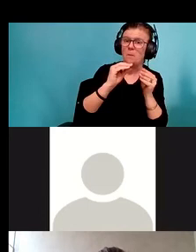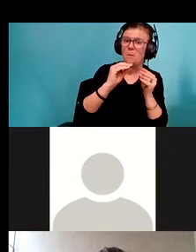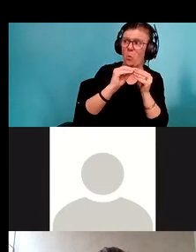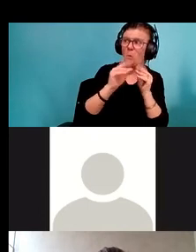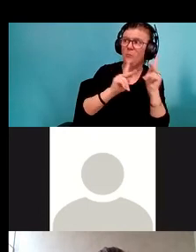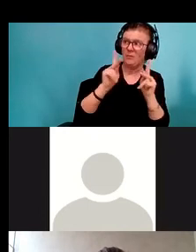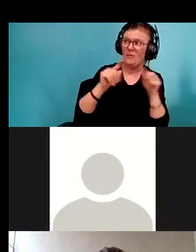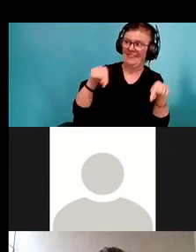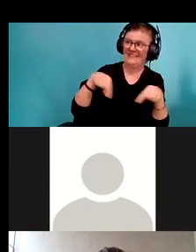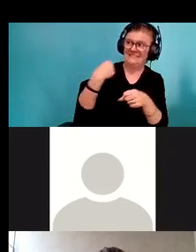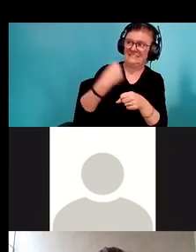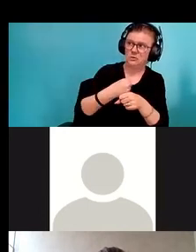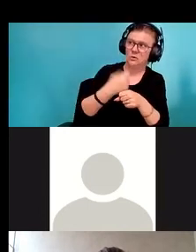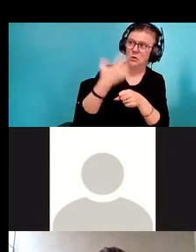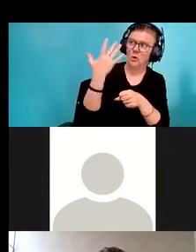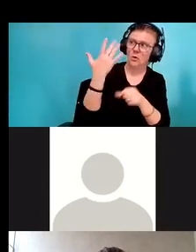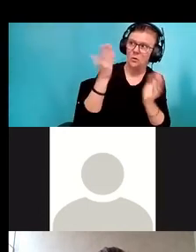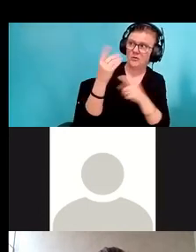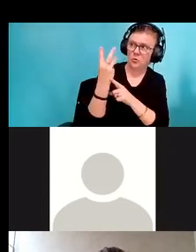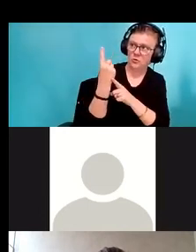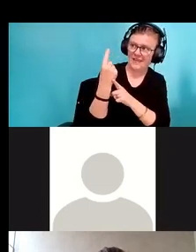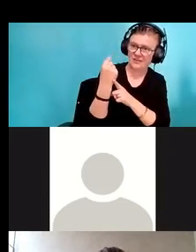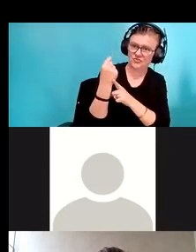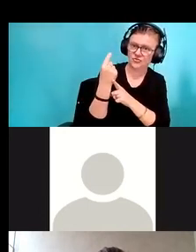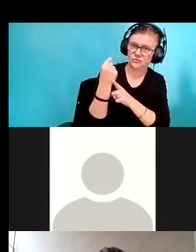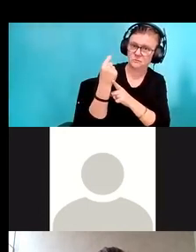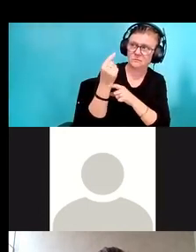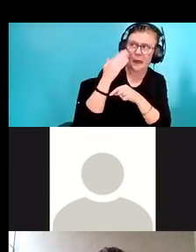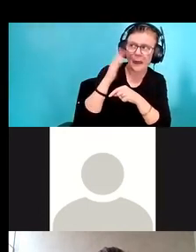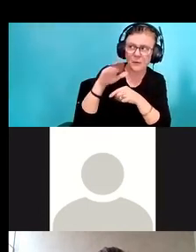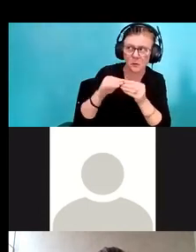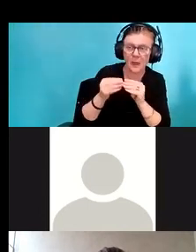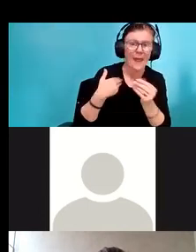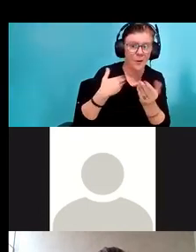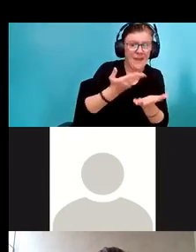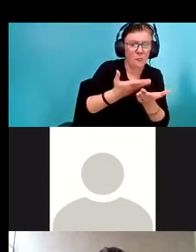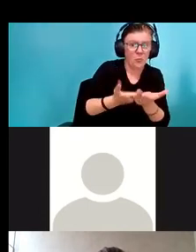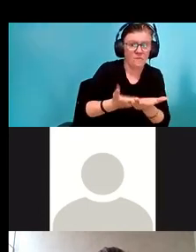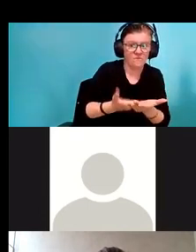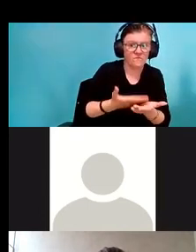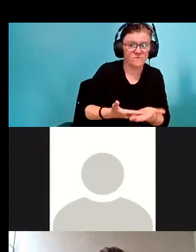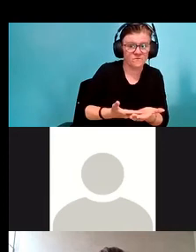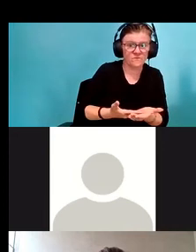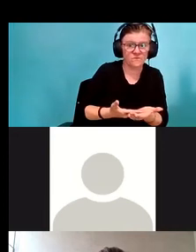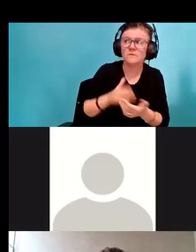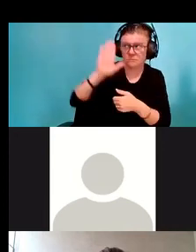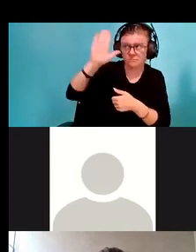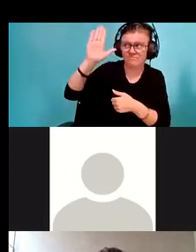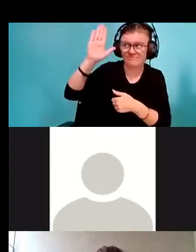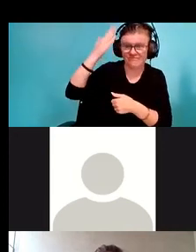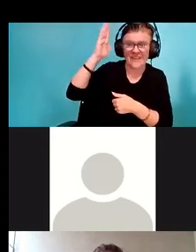period than a previous one, and you have the source documentation to prove it, so you reported those tens of thousands of people,